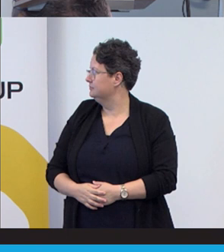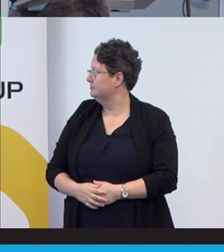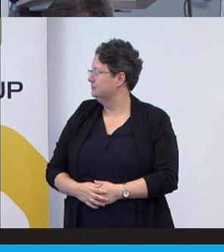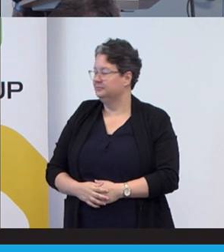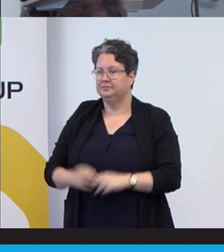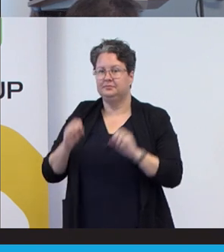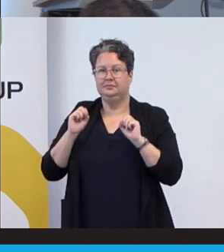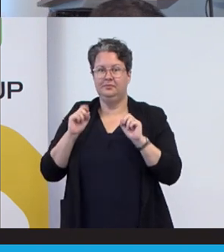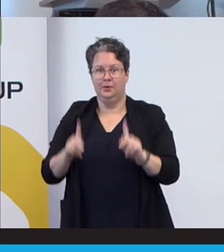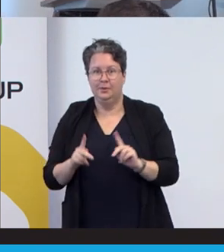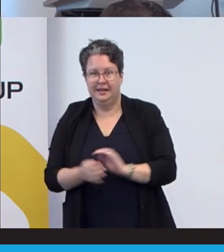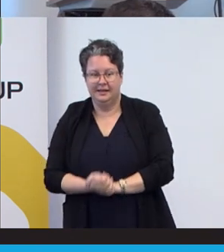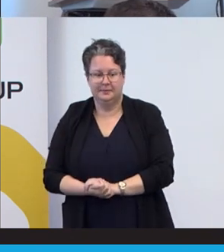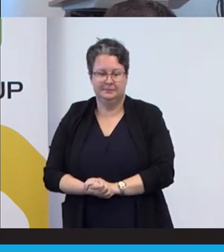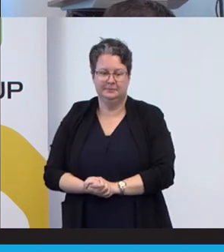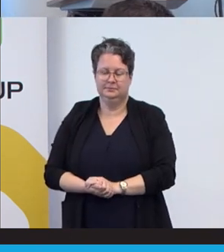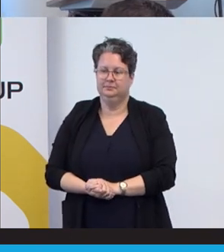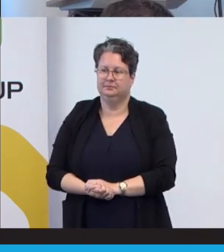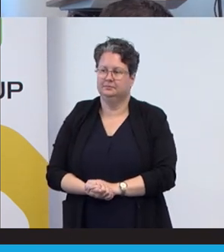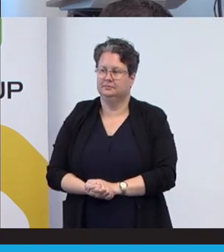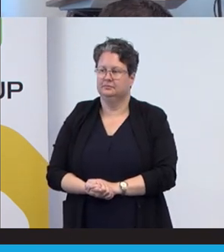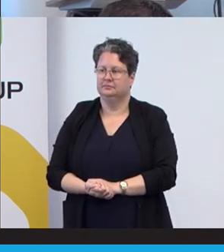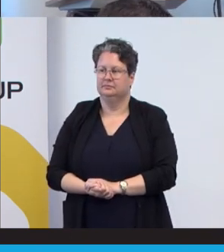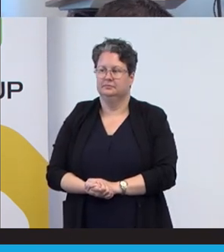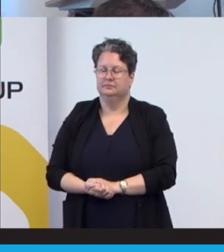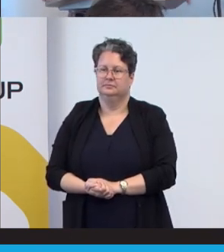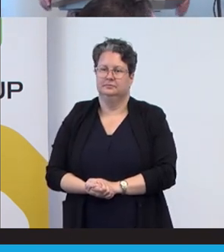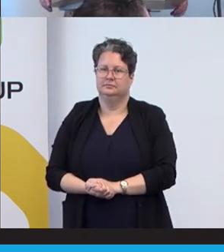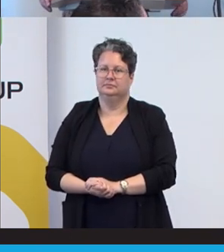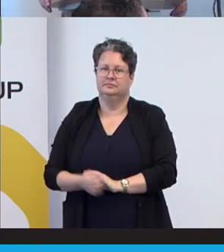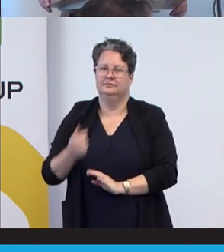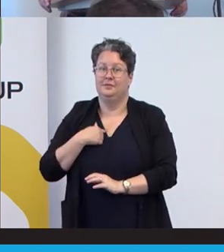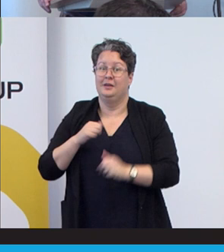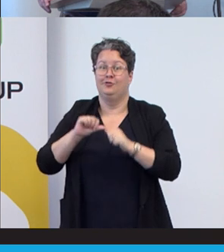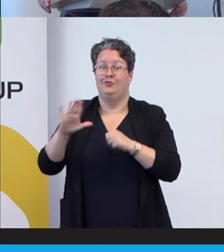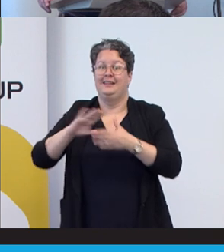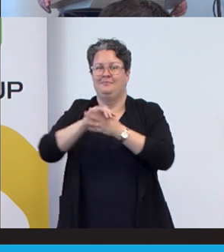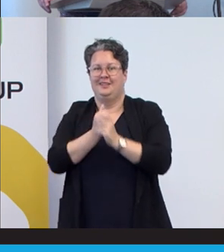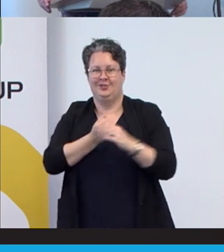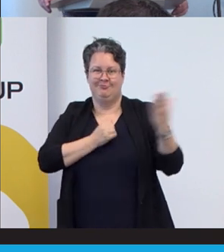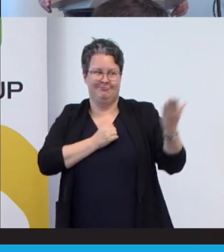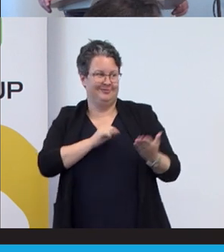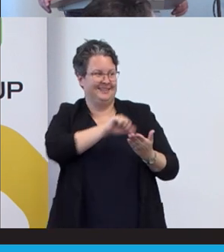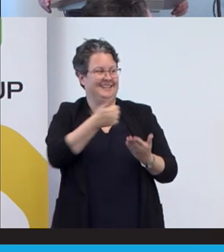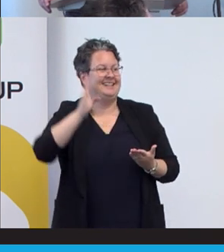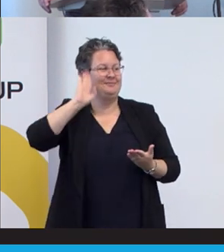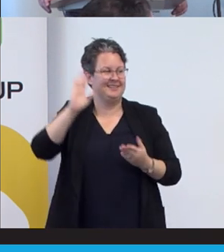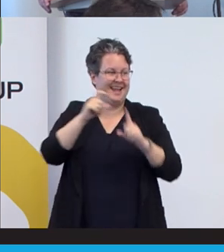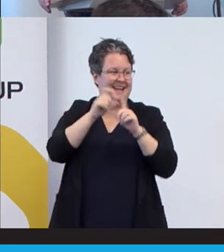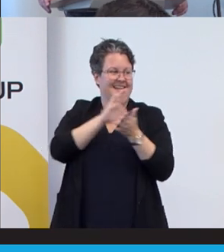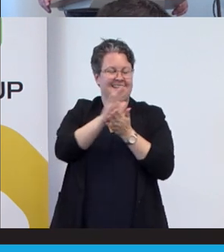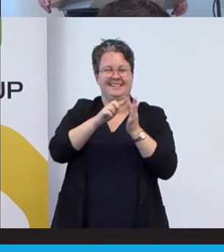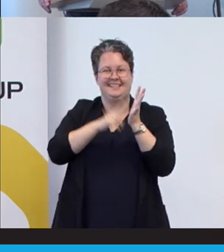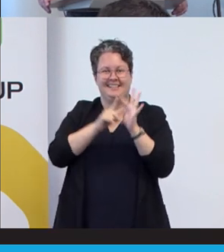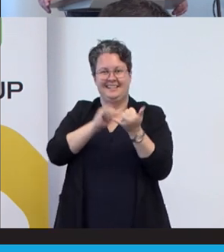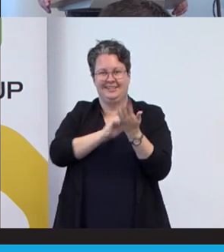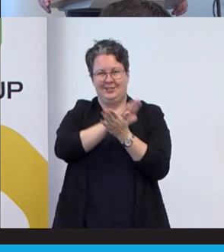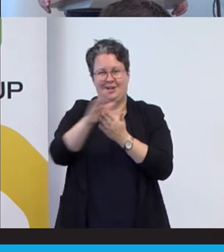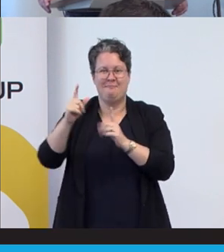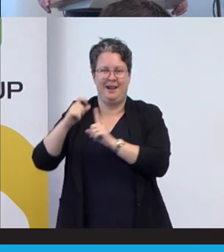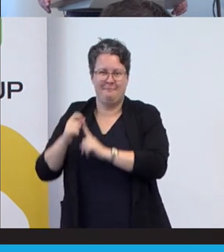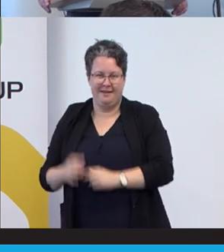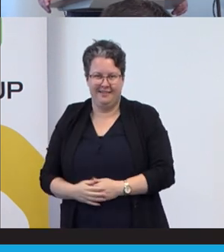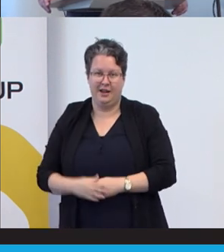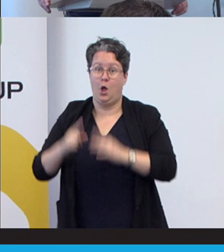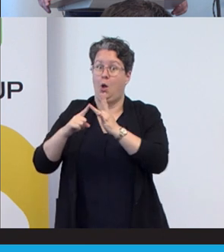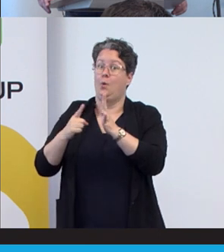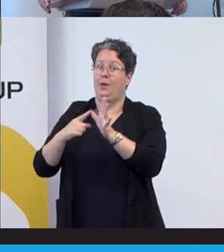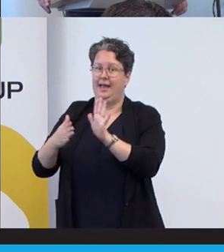Okay. Now it gives me great pleasure to introduce our next speaker, Dr. Dinesh Palipana. OAM Dinesh